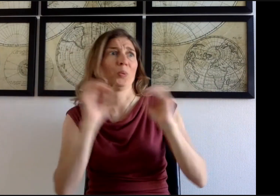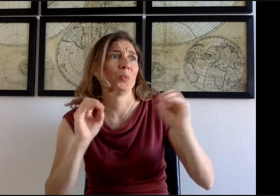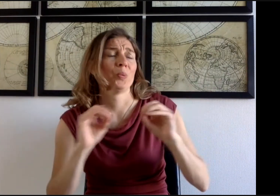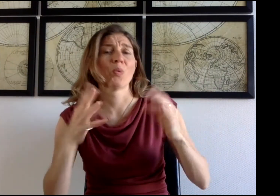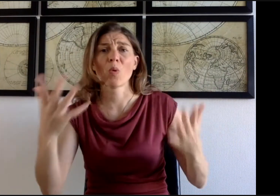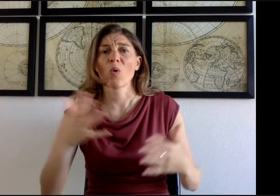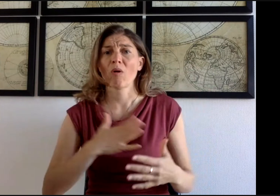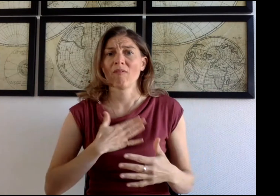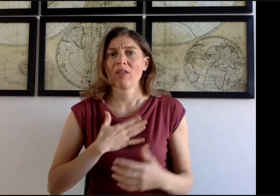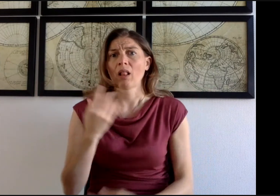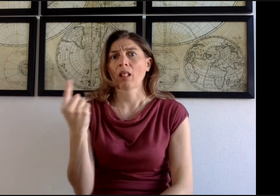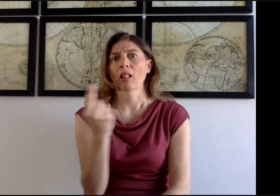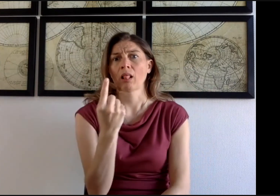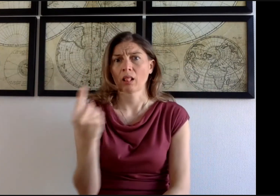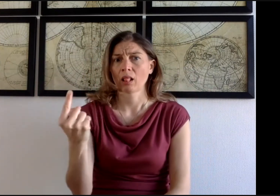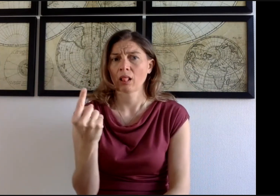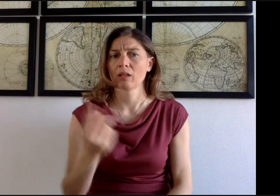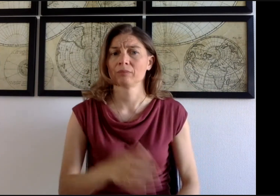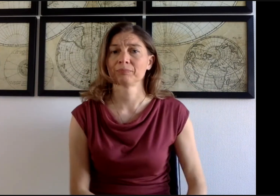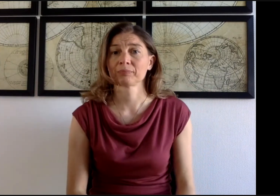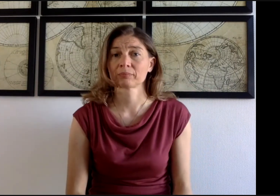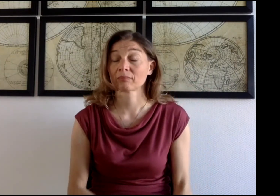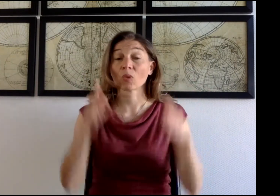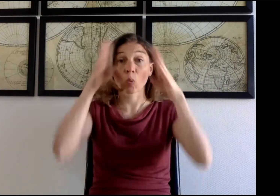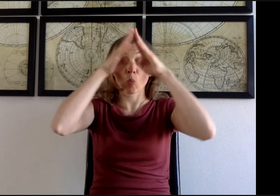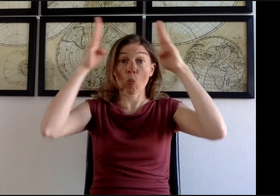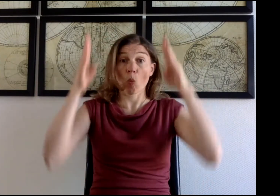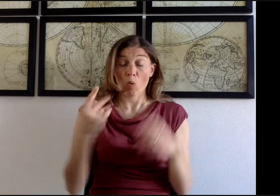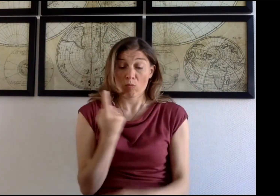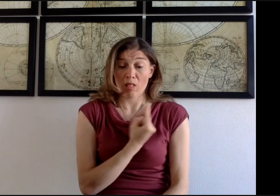Lockdown and isolation at home make people with mental health problems